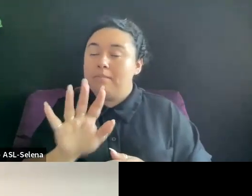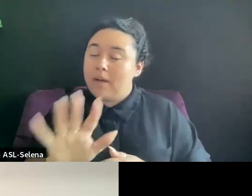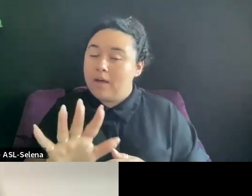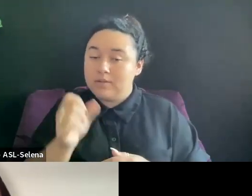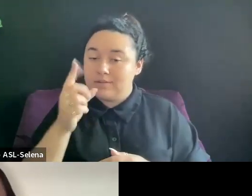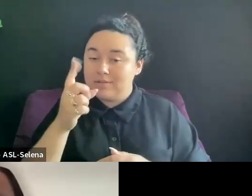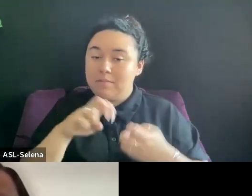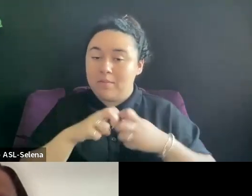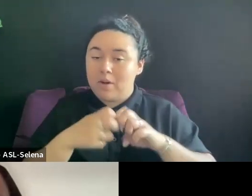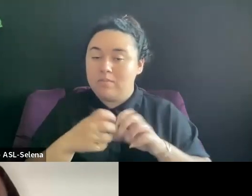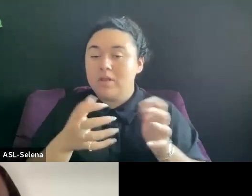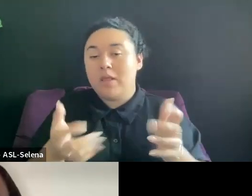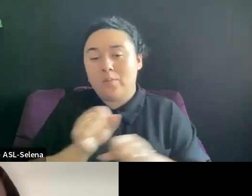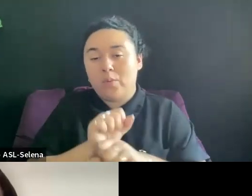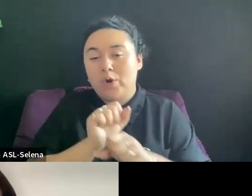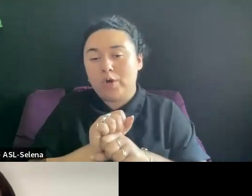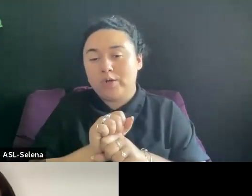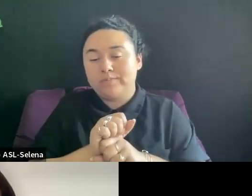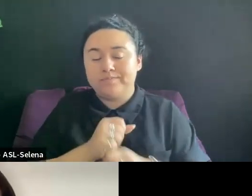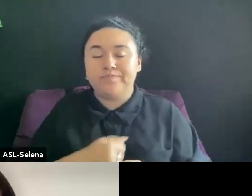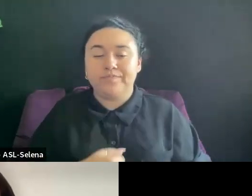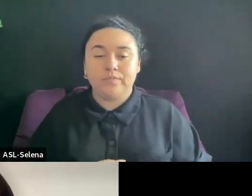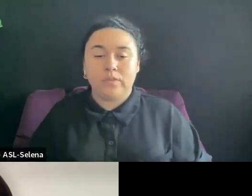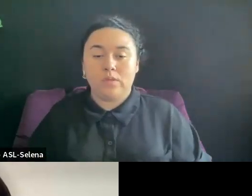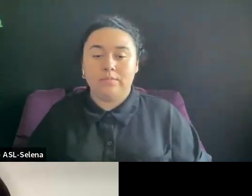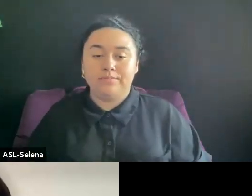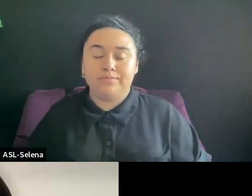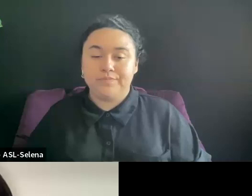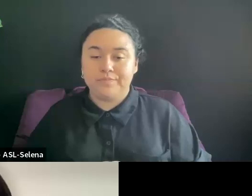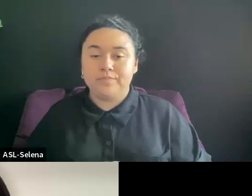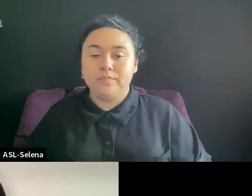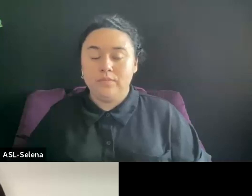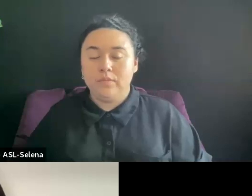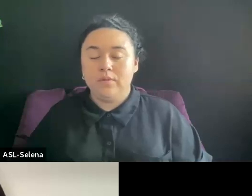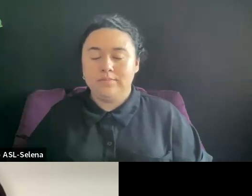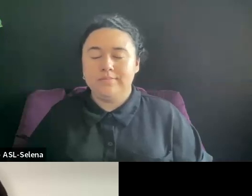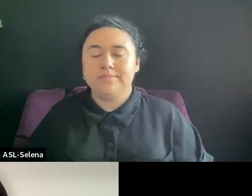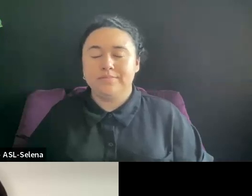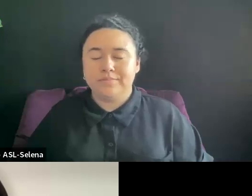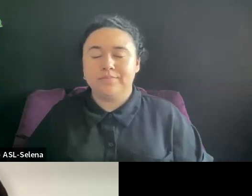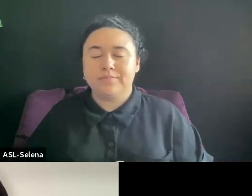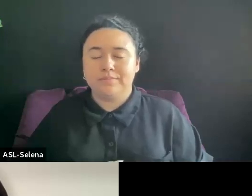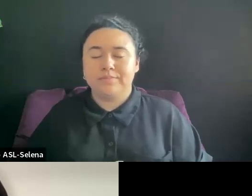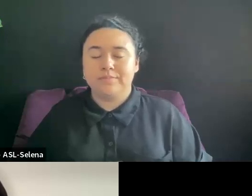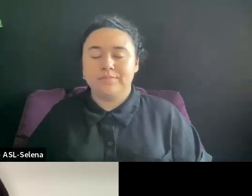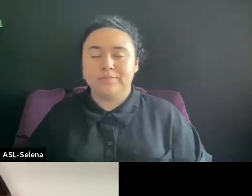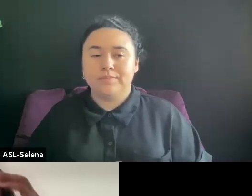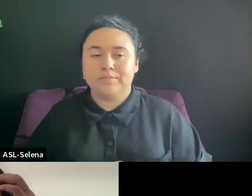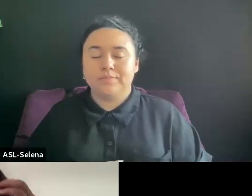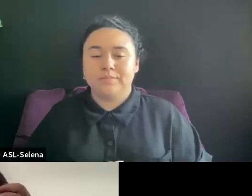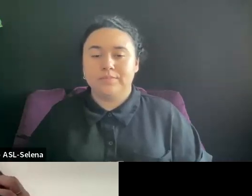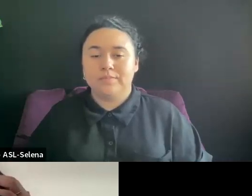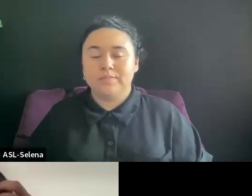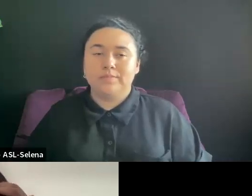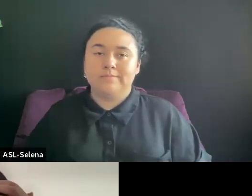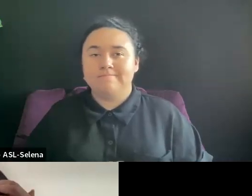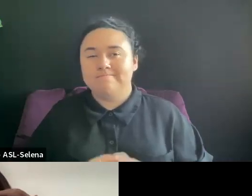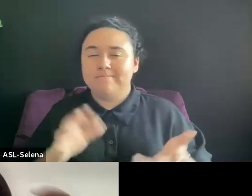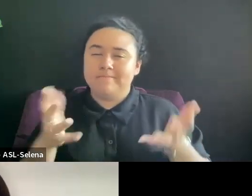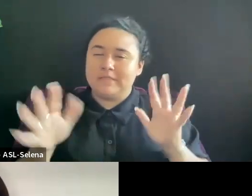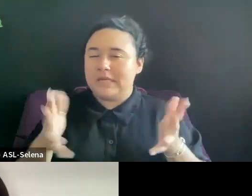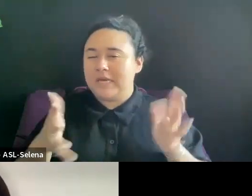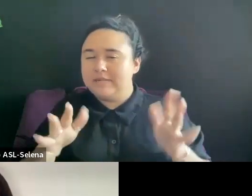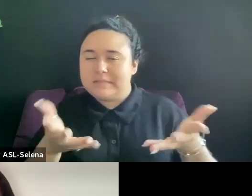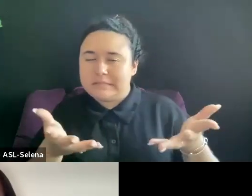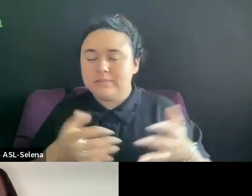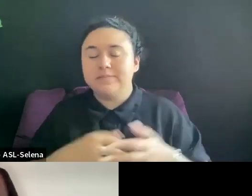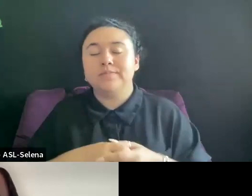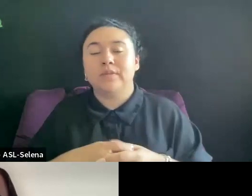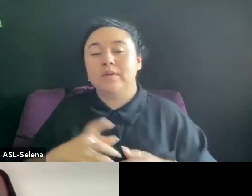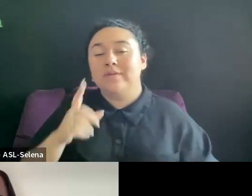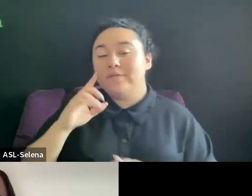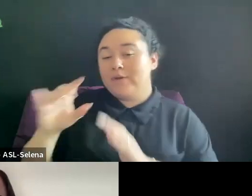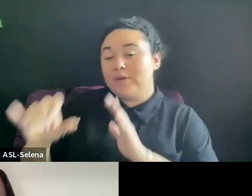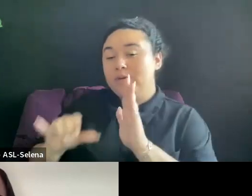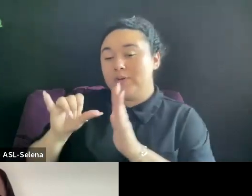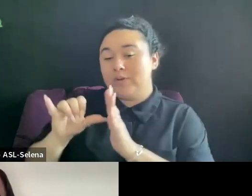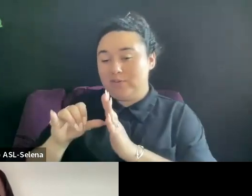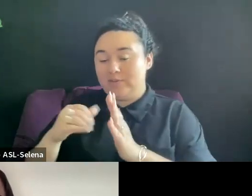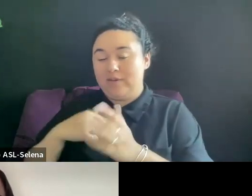SO IT'S KIND OF -- I KNOW THAT WHEN YOU ARE AT A CERTAIN LEVEL OF SUBSCRIBERS ON YOUTUBE AND VIEWING